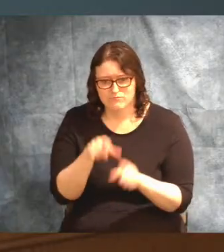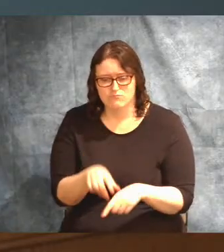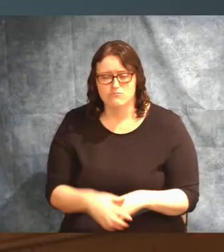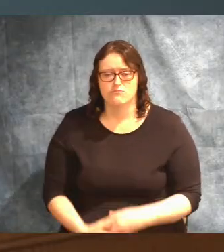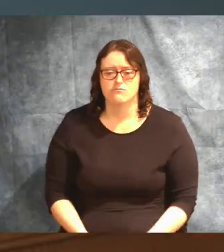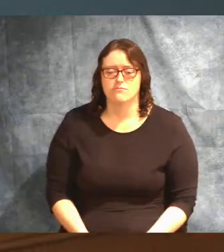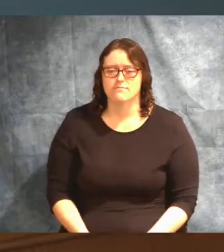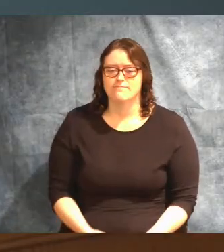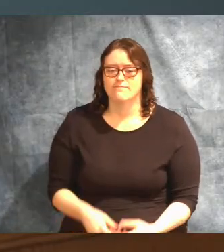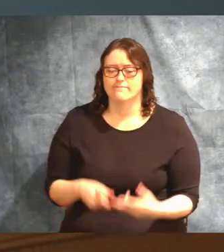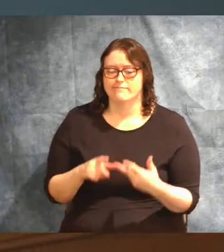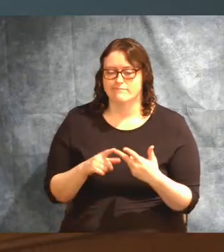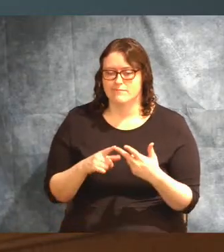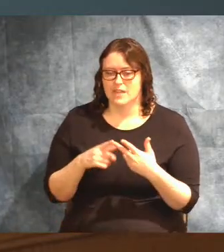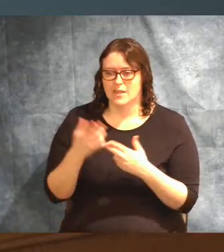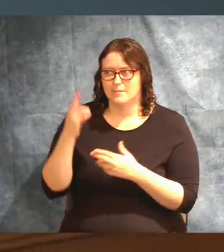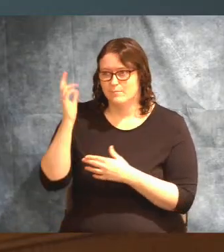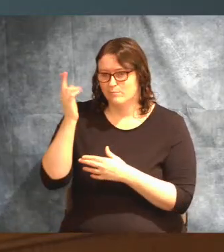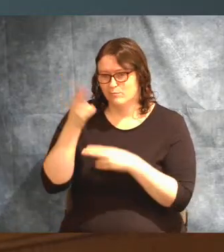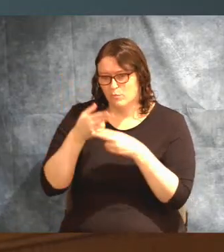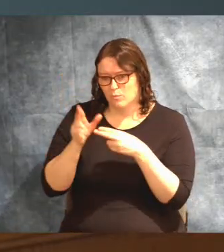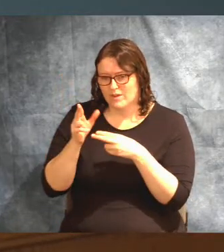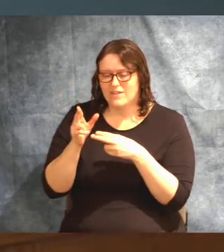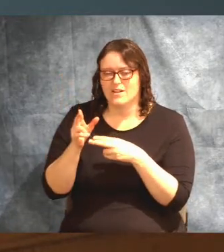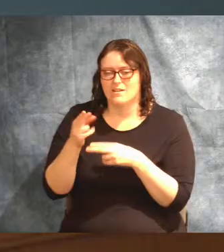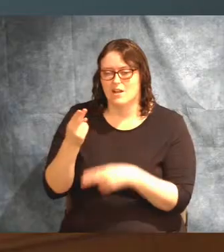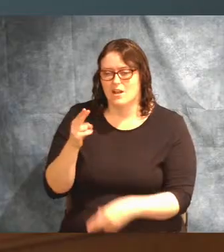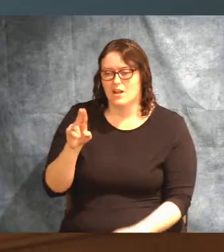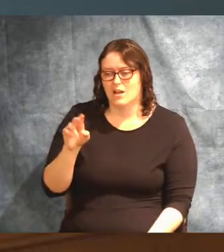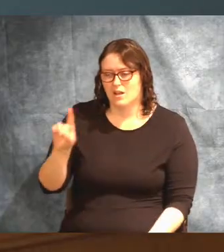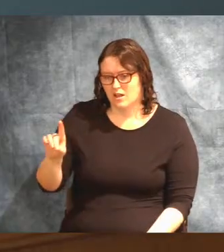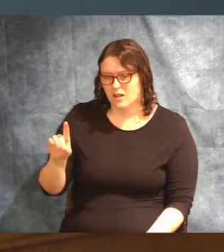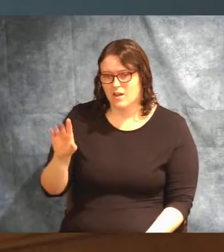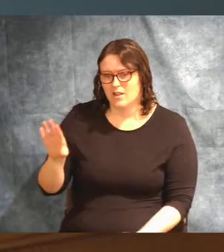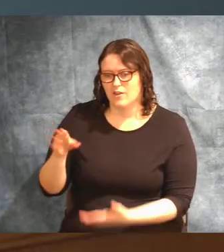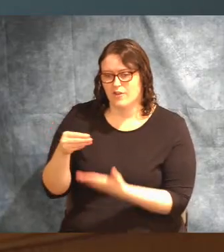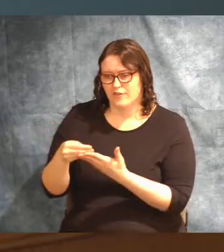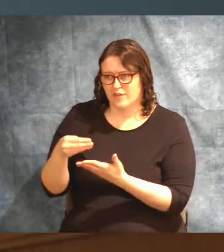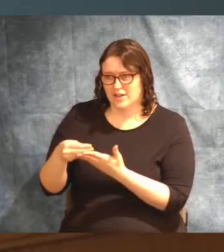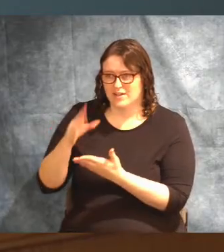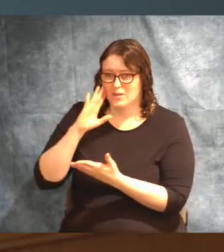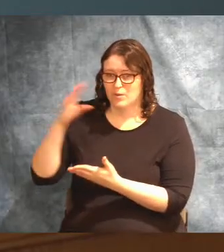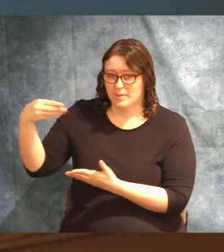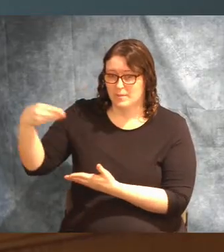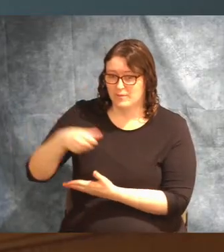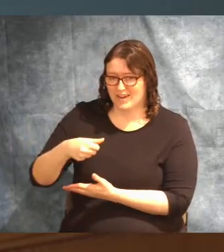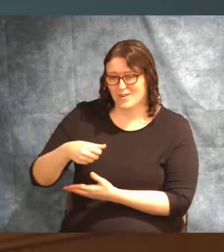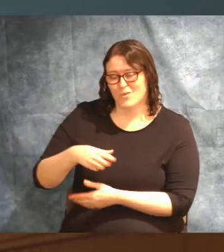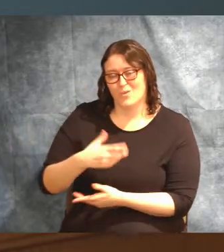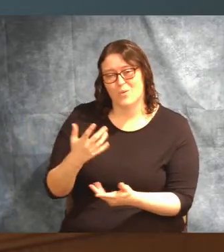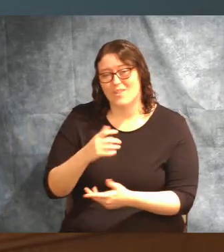I had a briefing on HUD and what funding they'll they will be providing and will not be providing